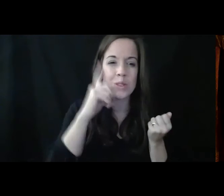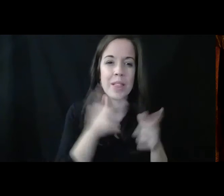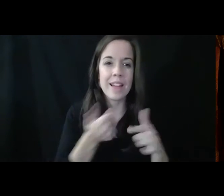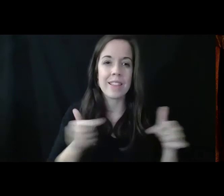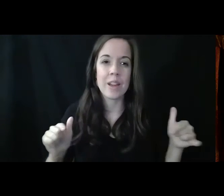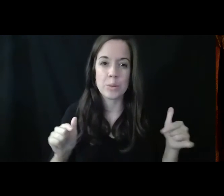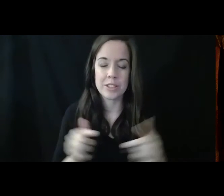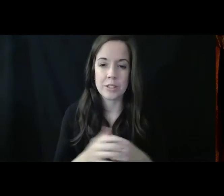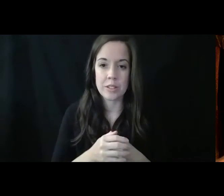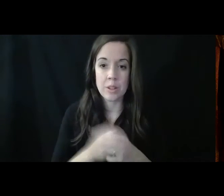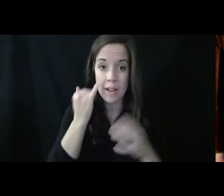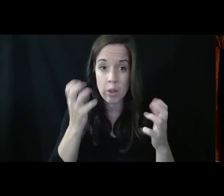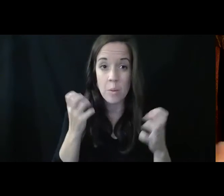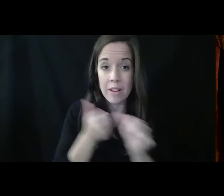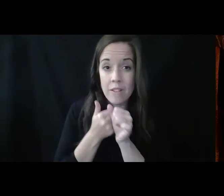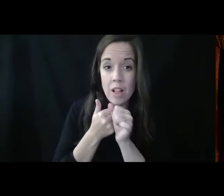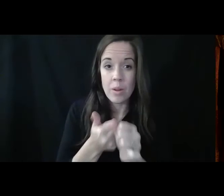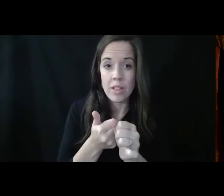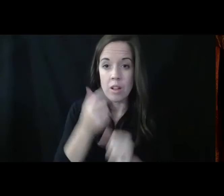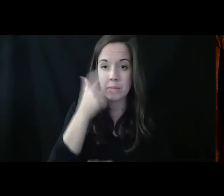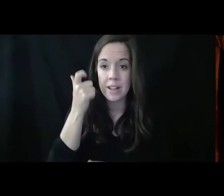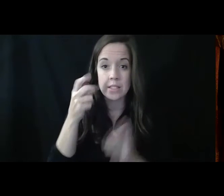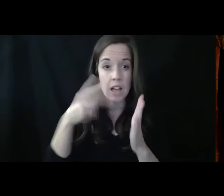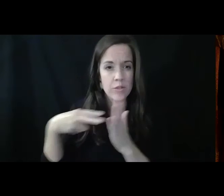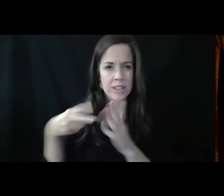So, if you want to follow along because I read them quickly, please do.